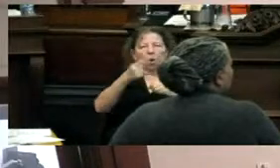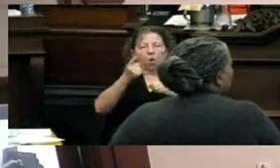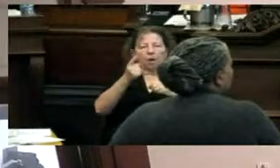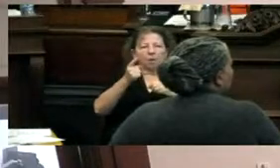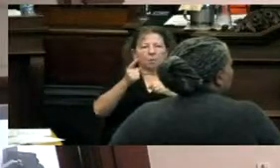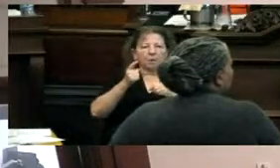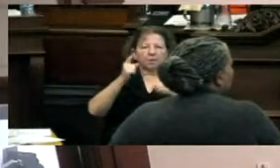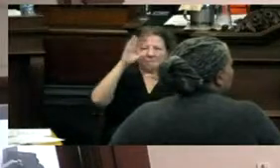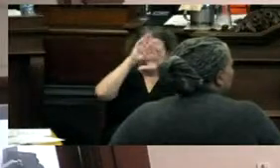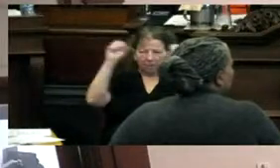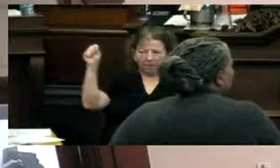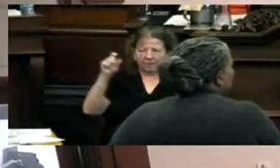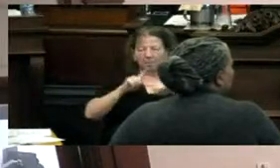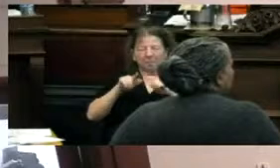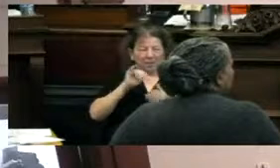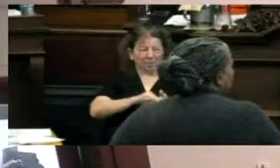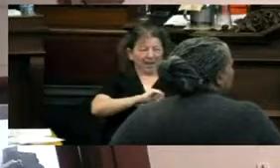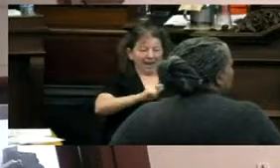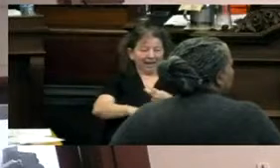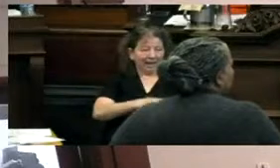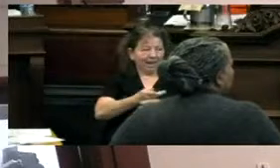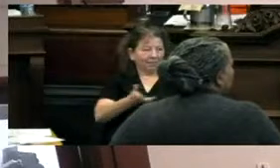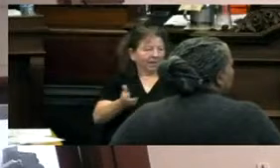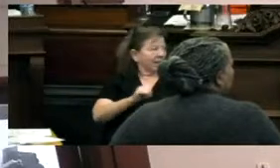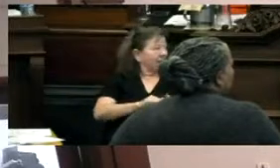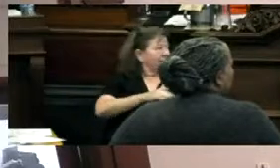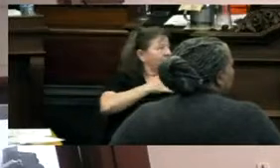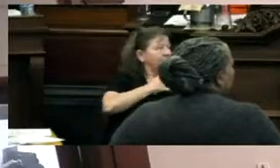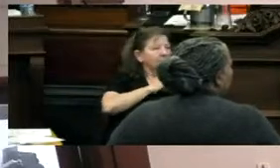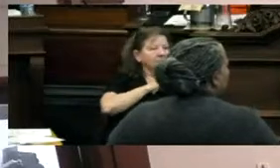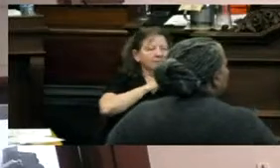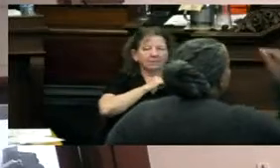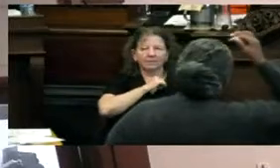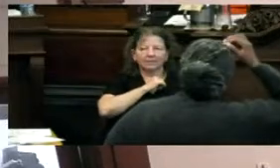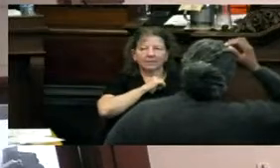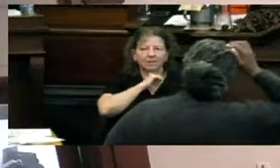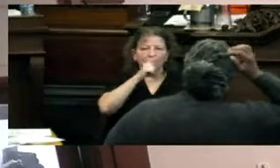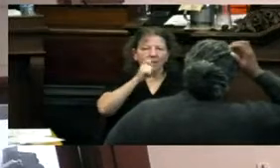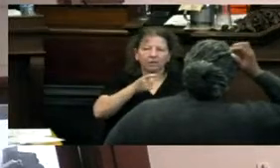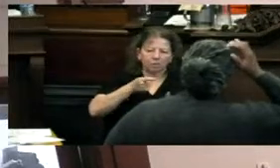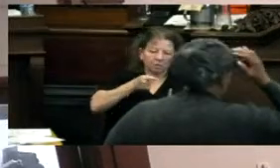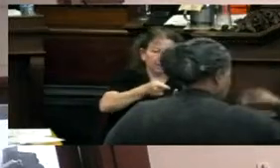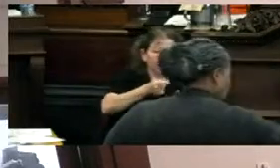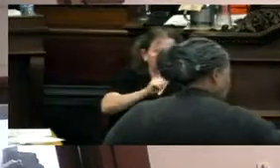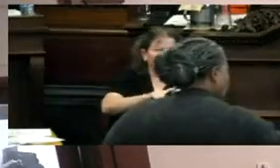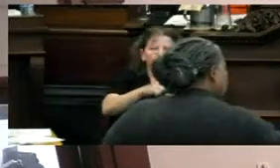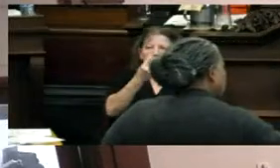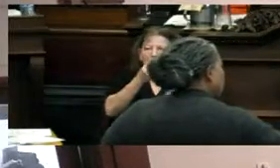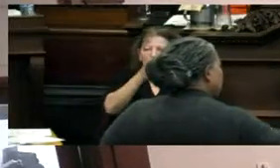certain topics that you might want to discuss only with the council president, but for